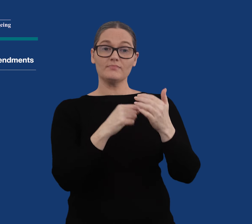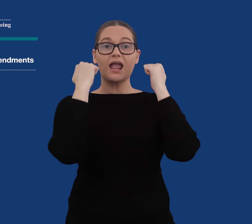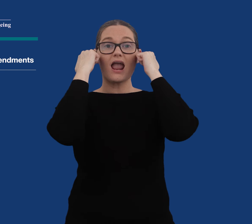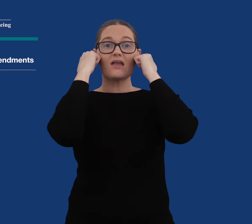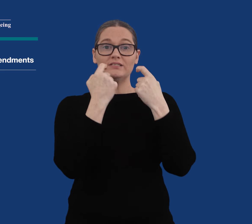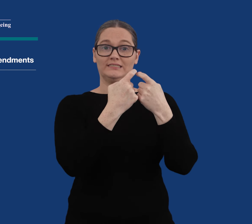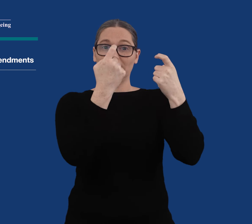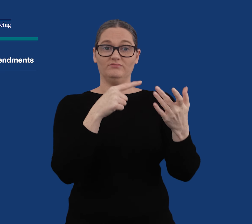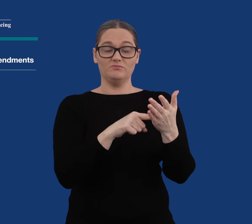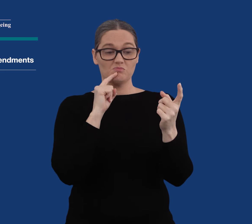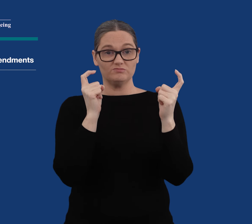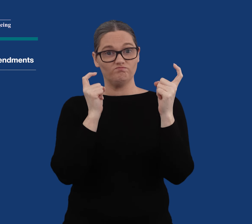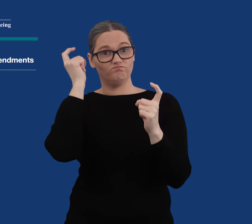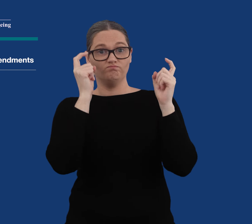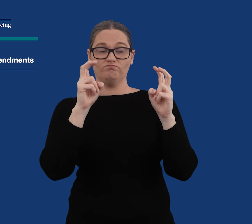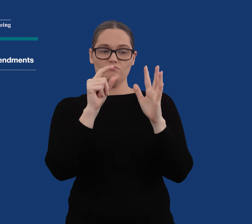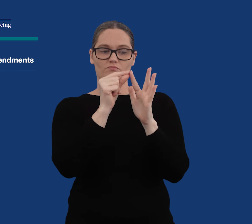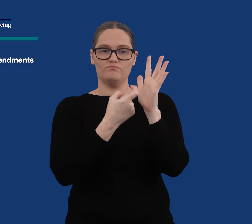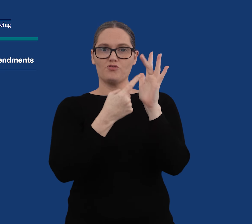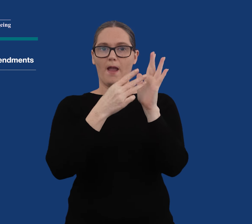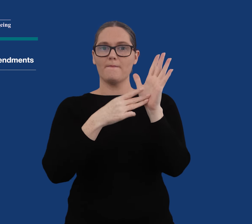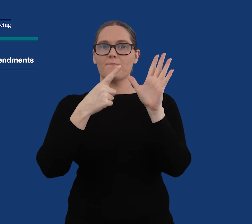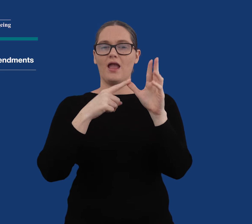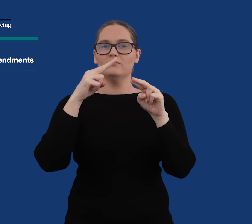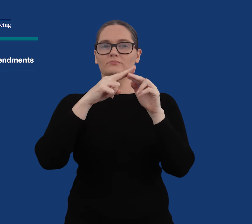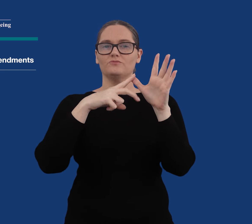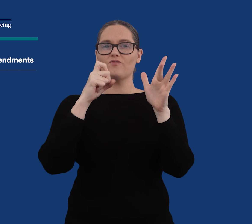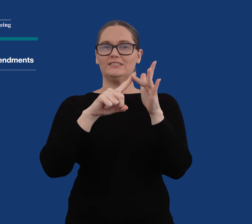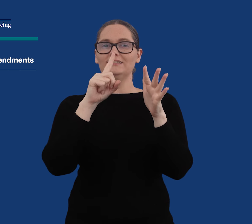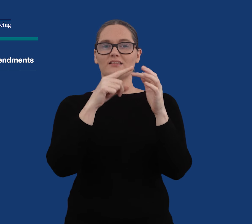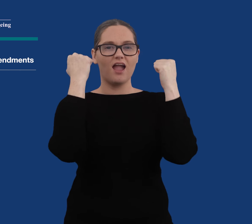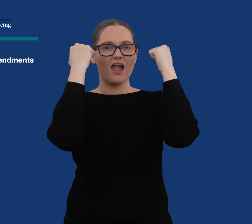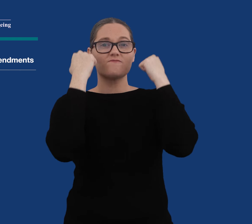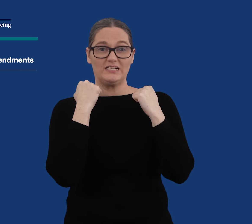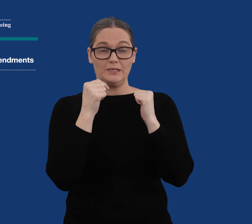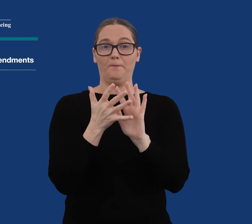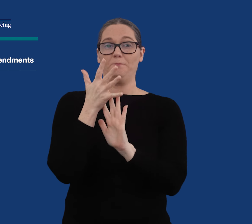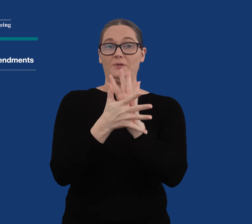The evidentiary certificate will be considered as prima facie evidence,